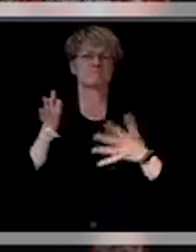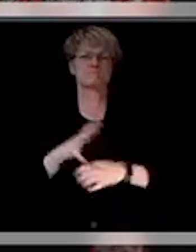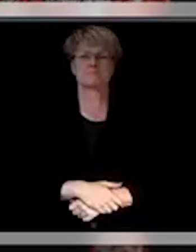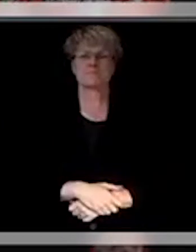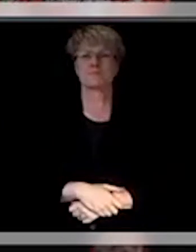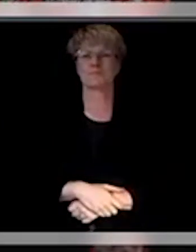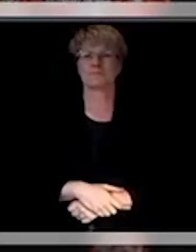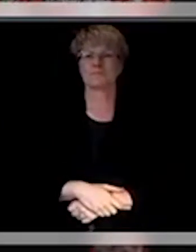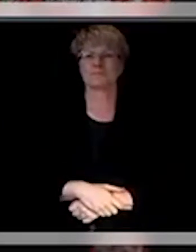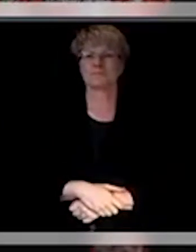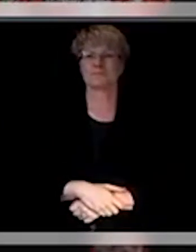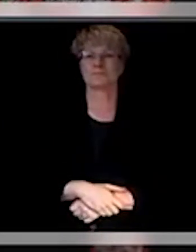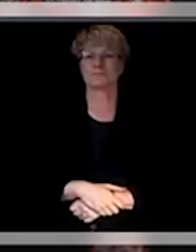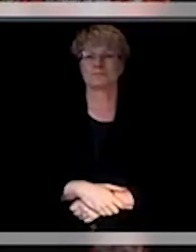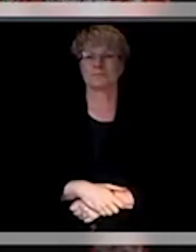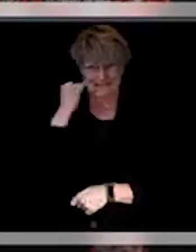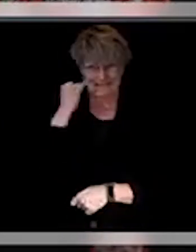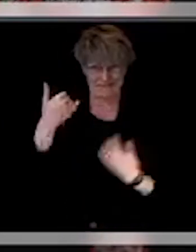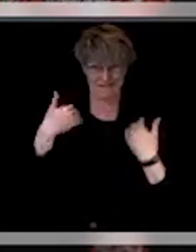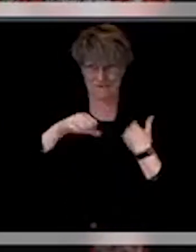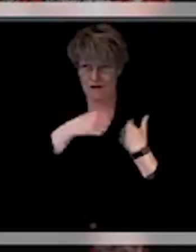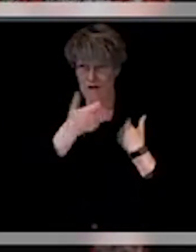entertain questions, when we’re at that stage.